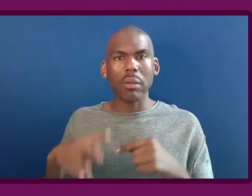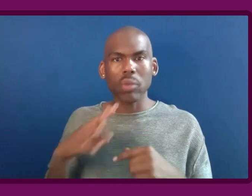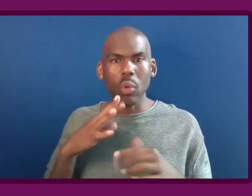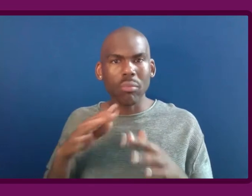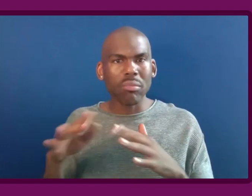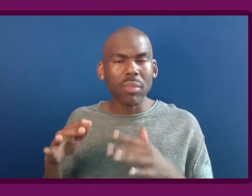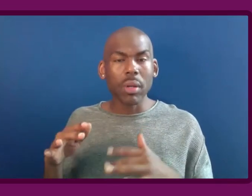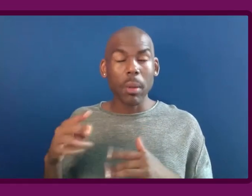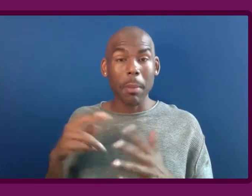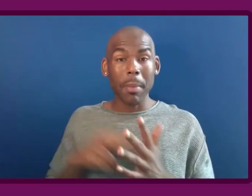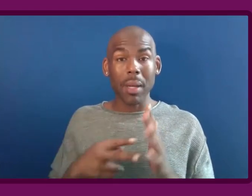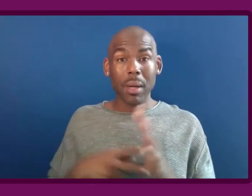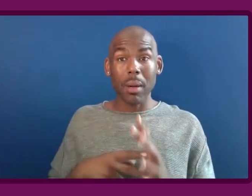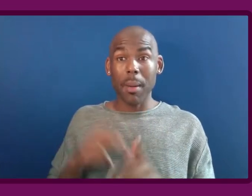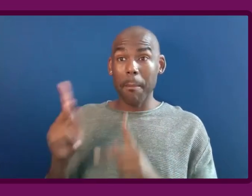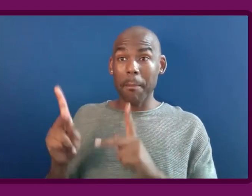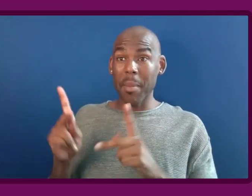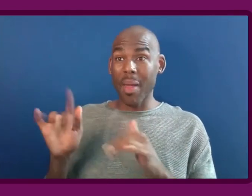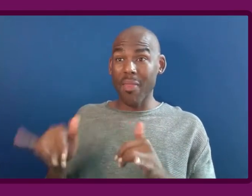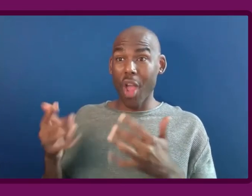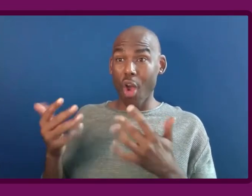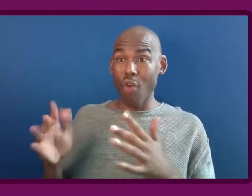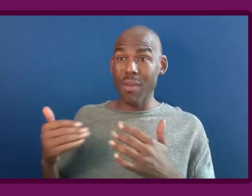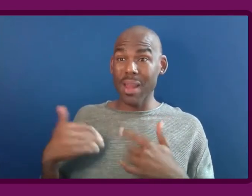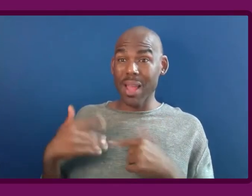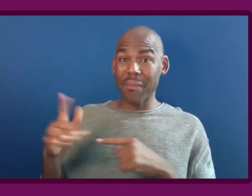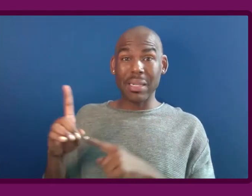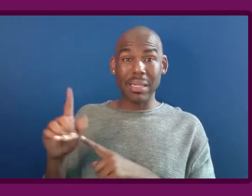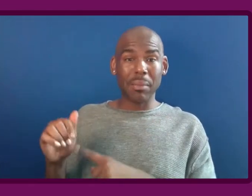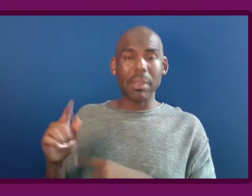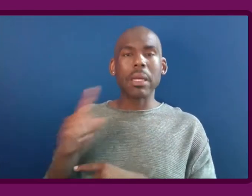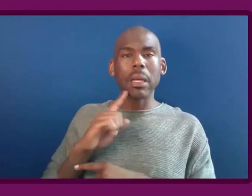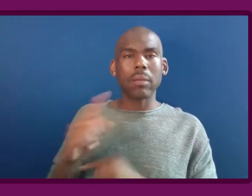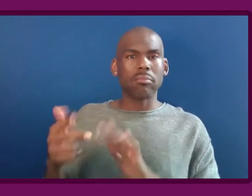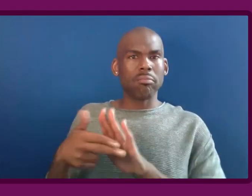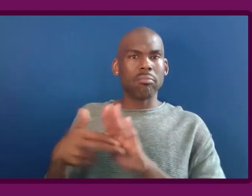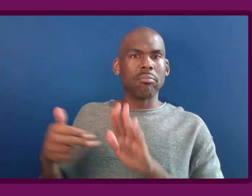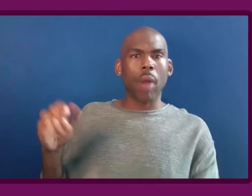that people who already have those disabilities, it's like it's a curse. You deserved it. It's